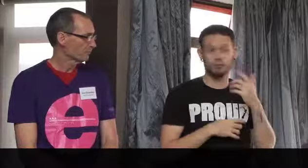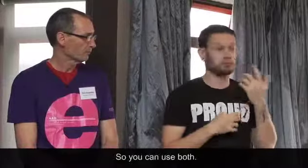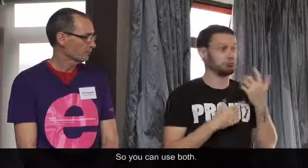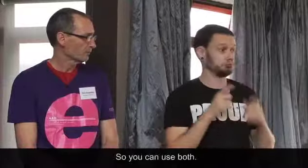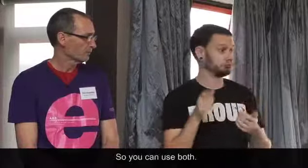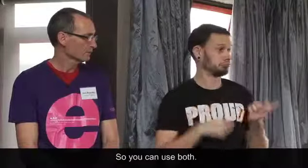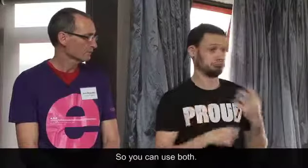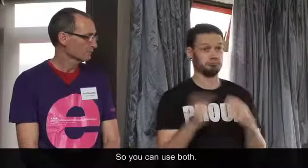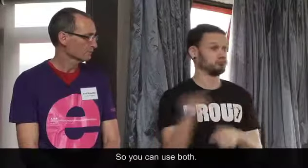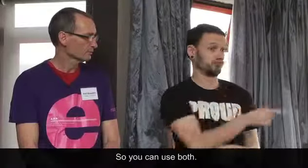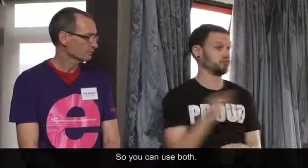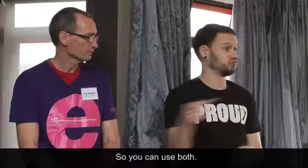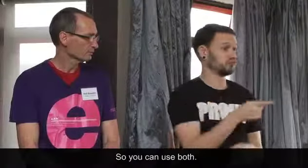So you can use both.